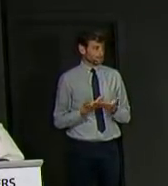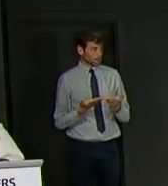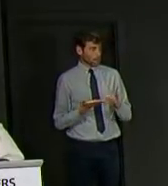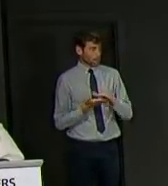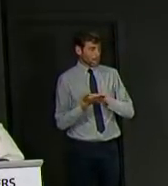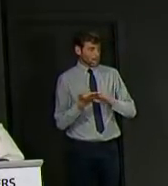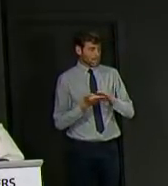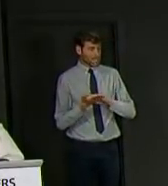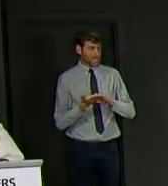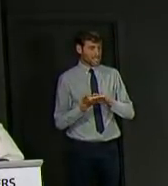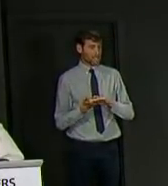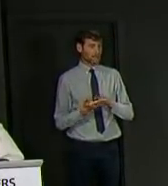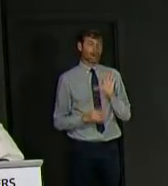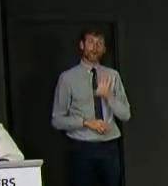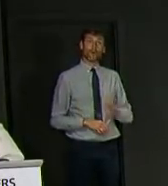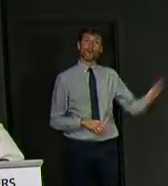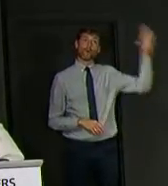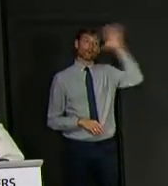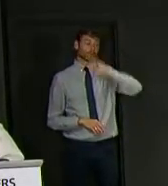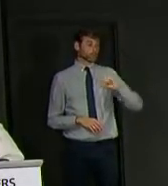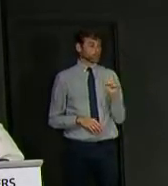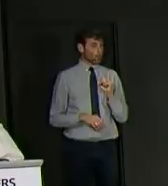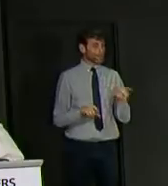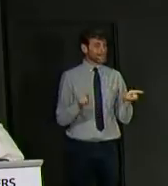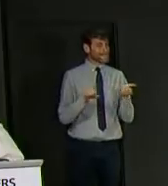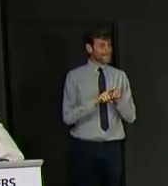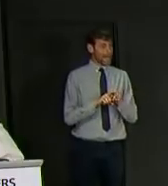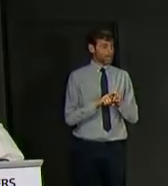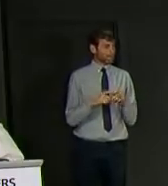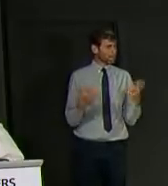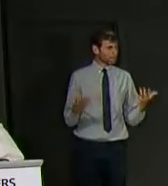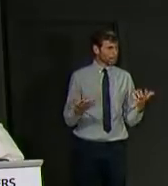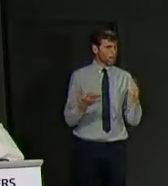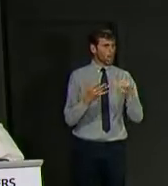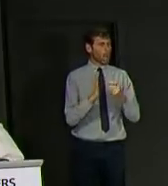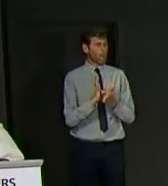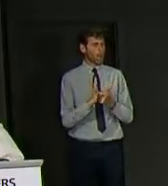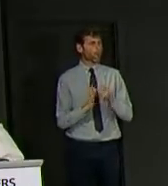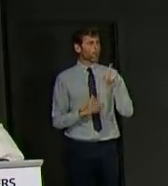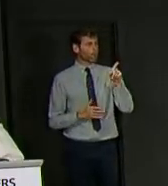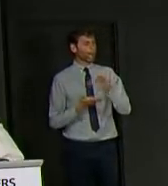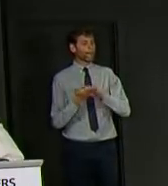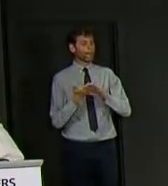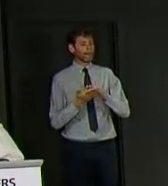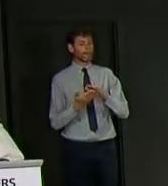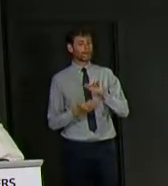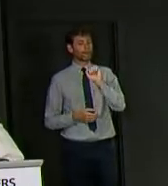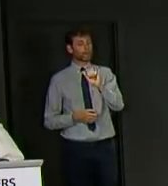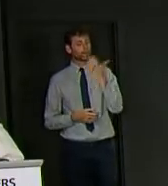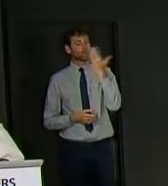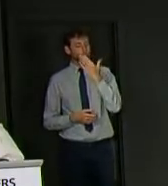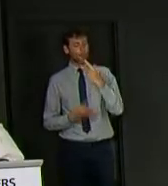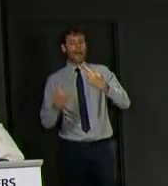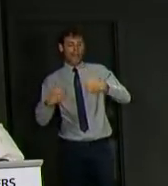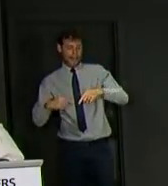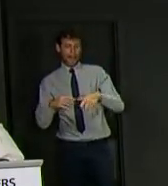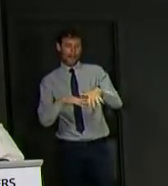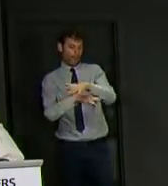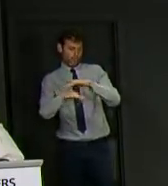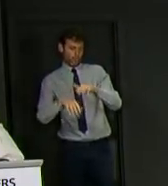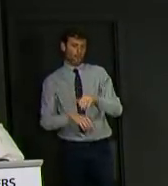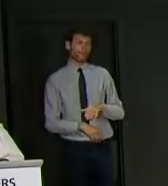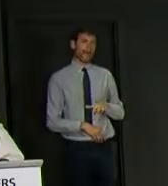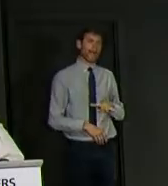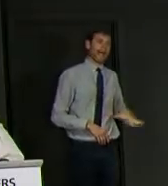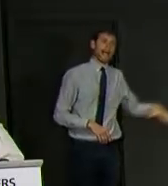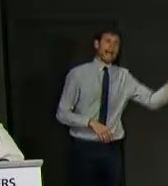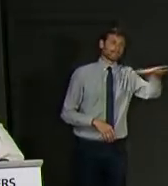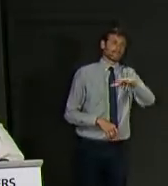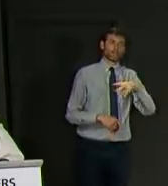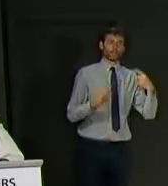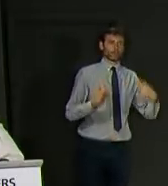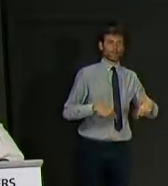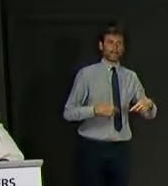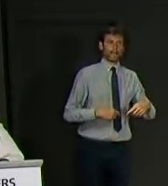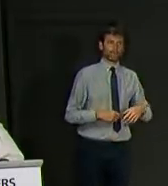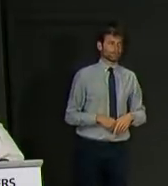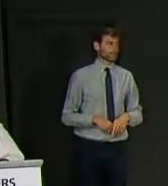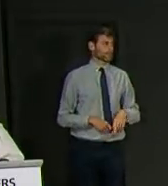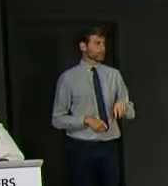in Scotland, or are you talking about having separate rules for schools and separate rules